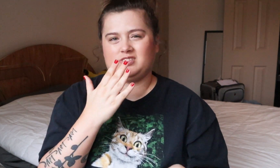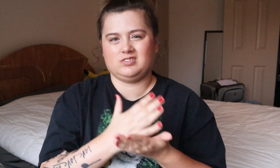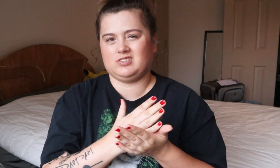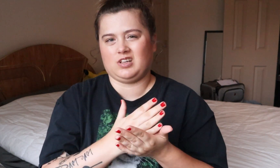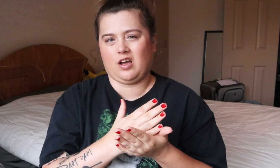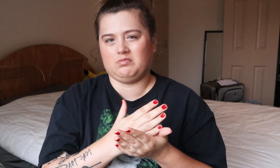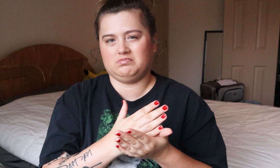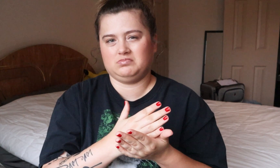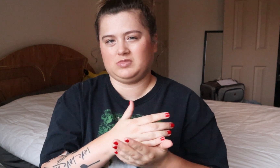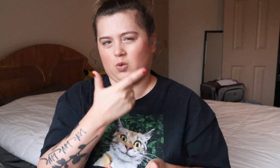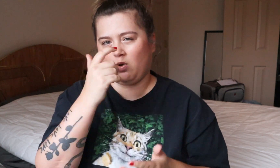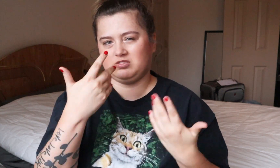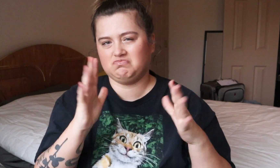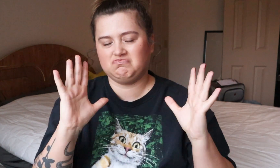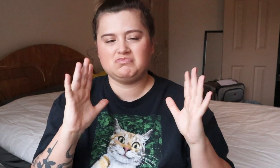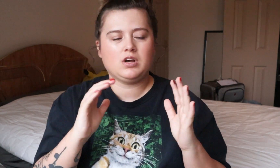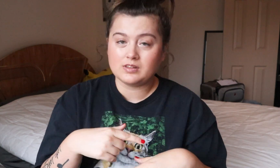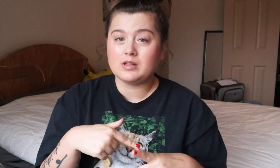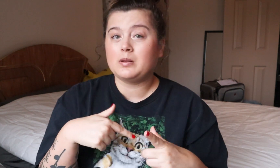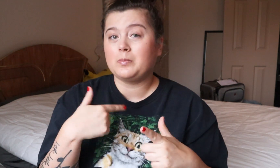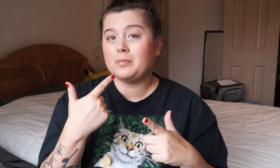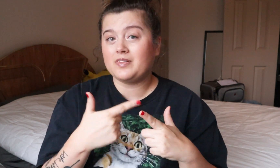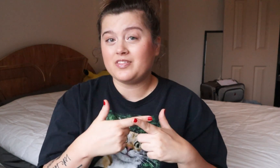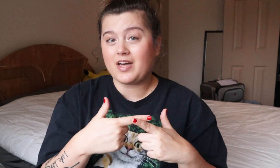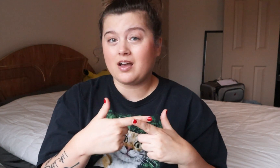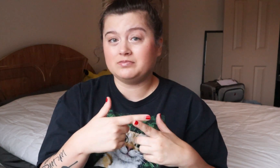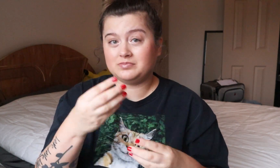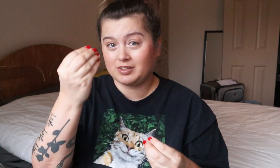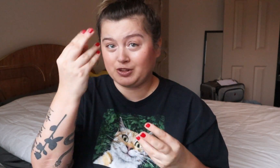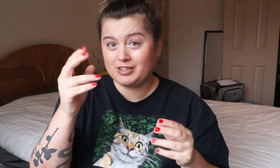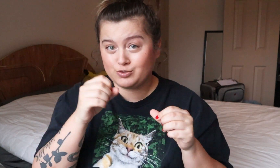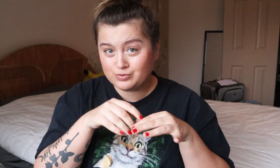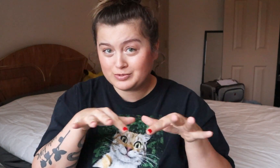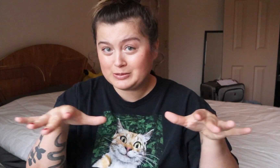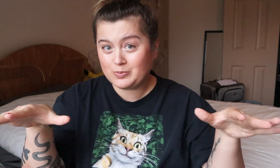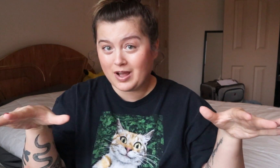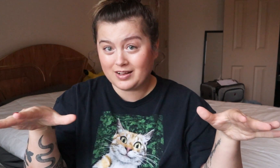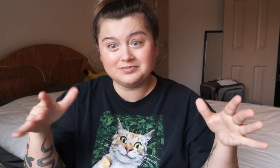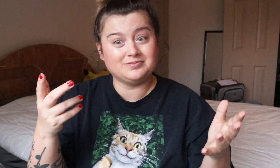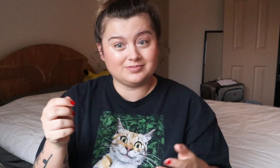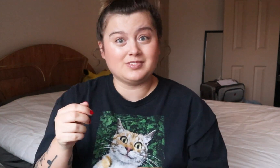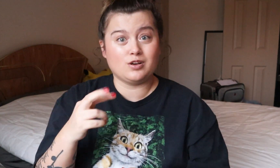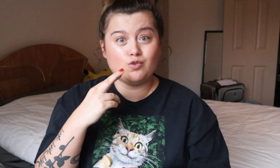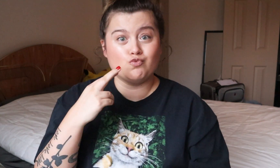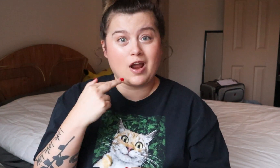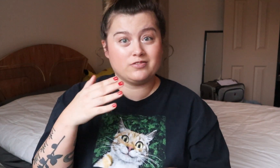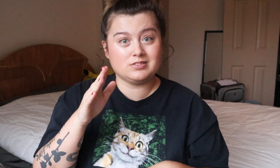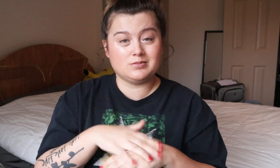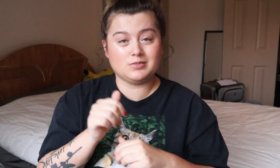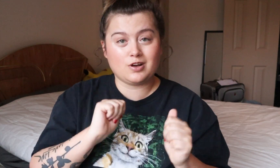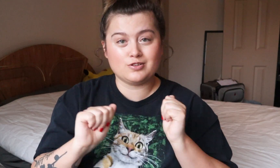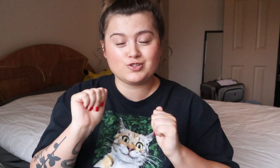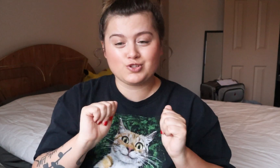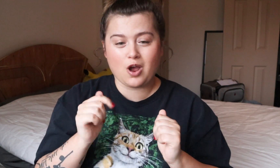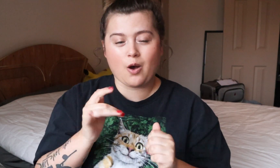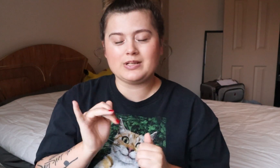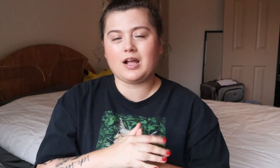So I stopped watching entirely. But then the news came out that Raven would be on the show.